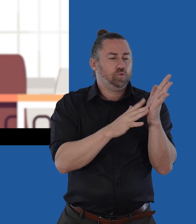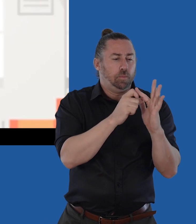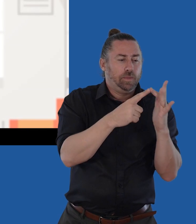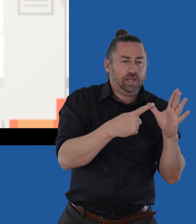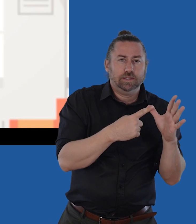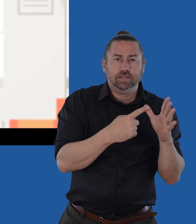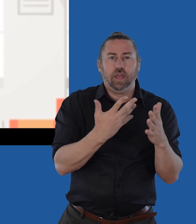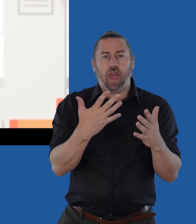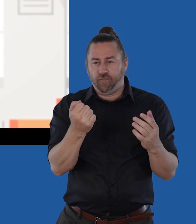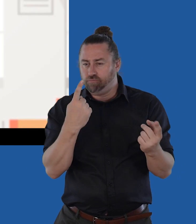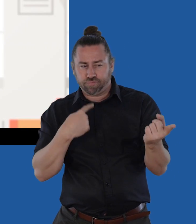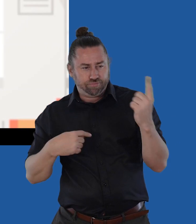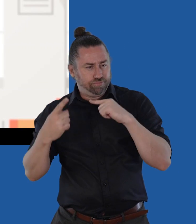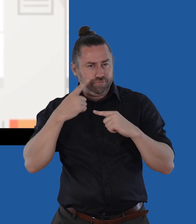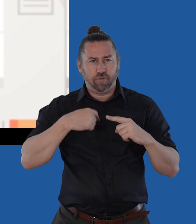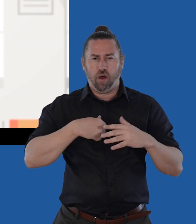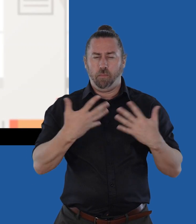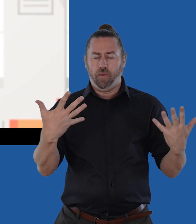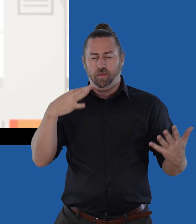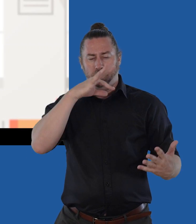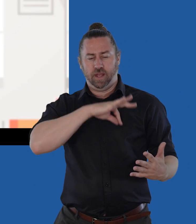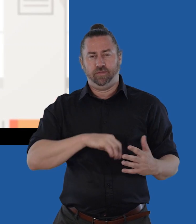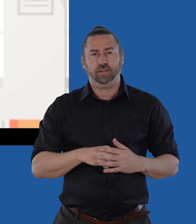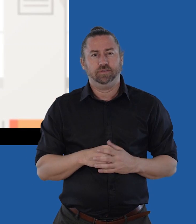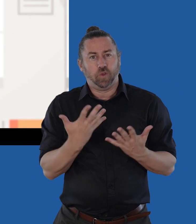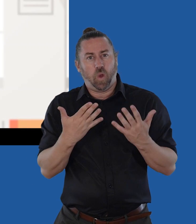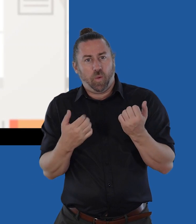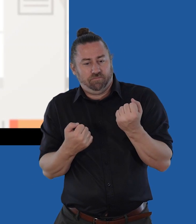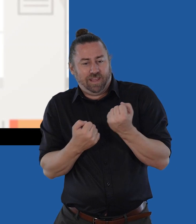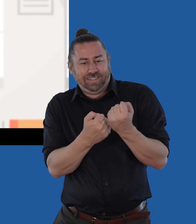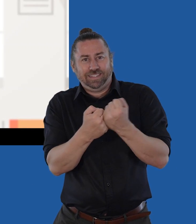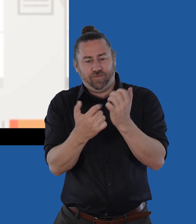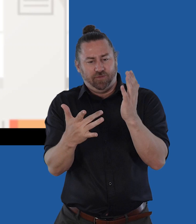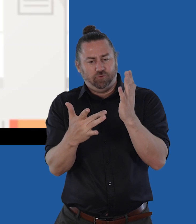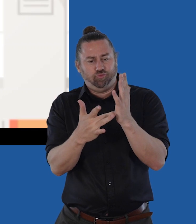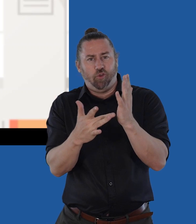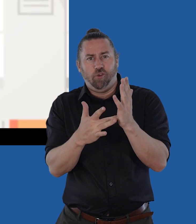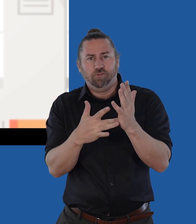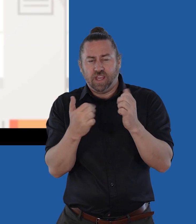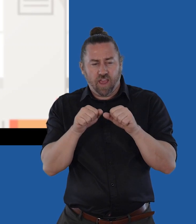The impact of assistive technology is growing, we're making it possible for people with a broad range of